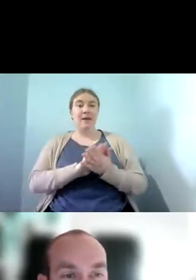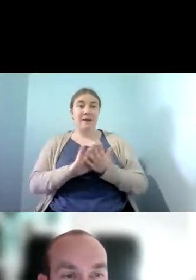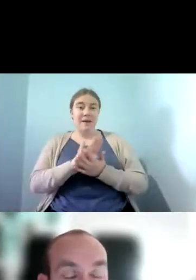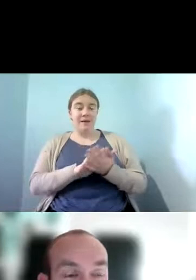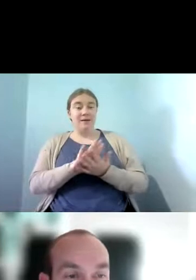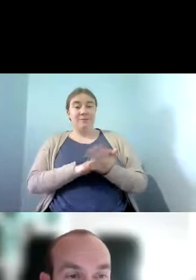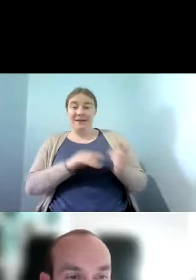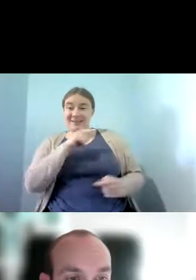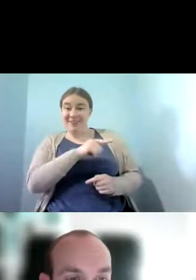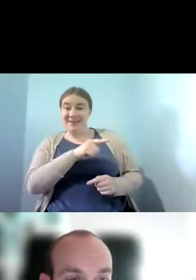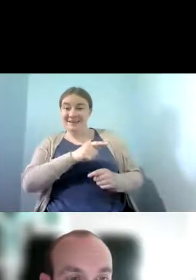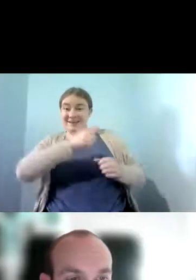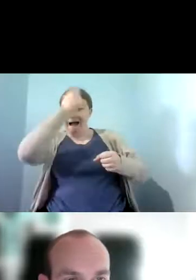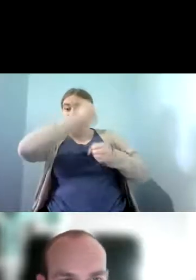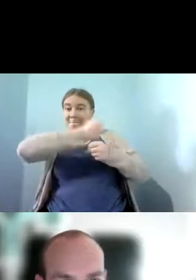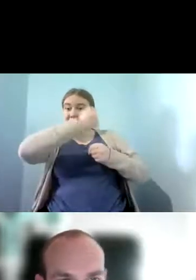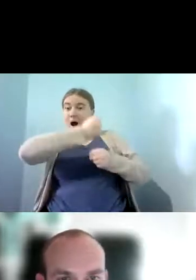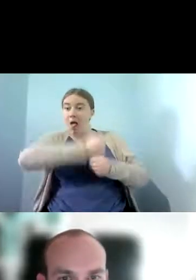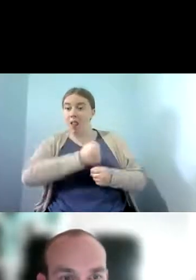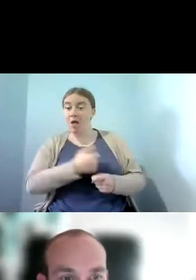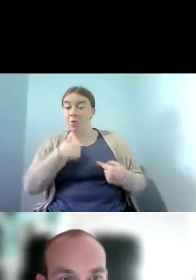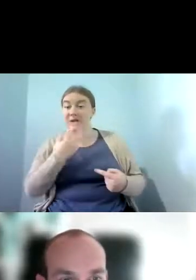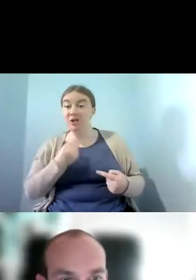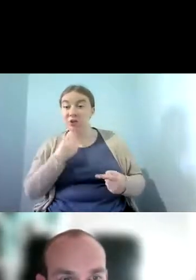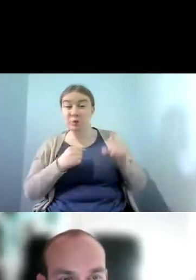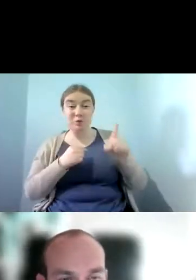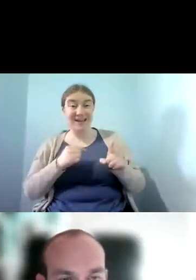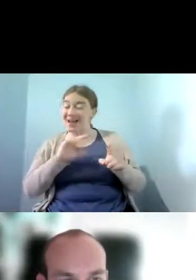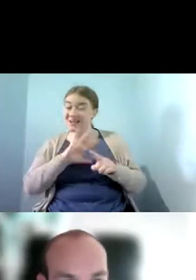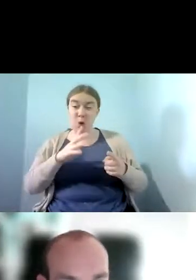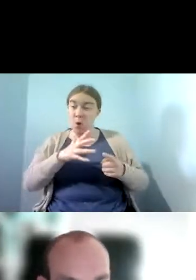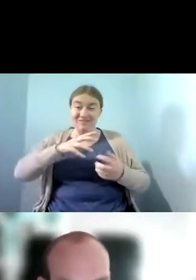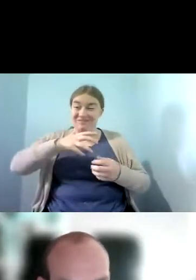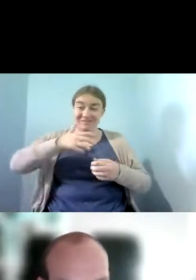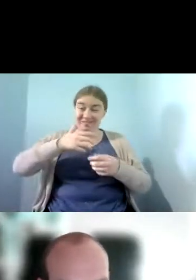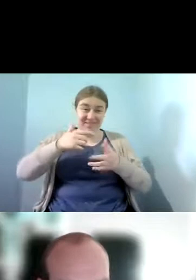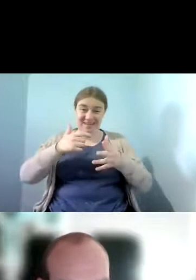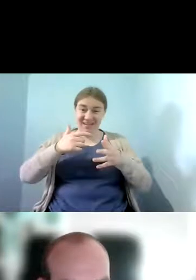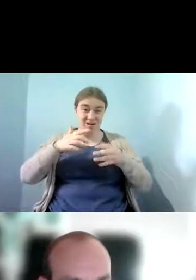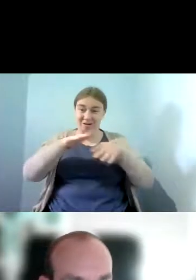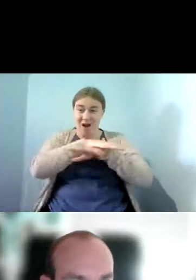pile hammer that we used didn't quite fit over the top of the pile you can just about make it